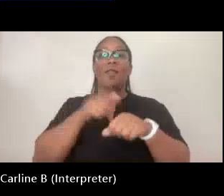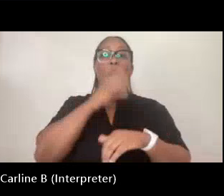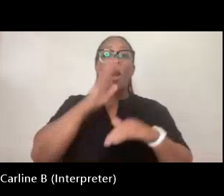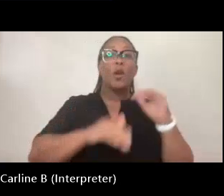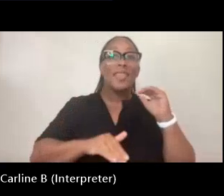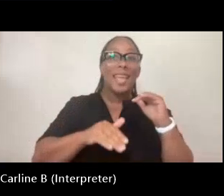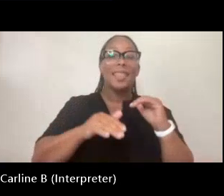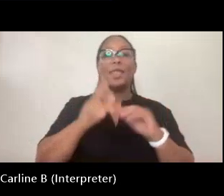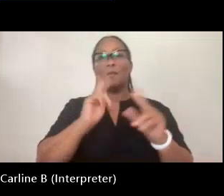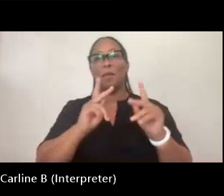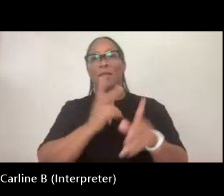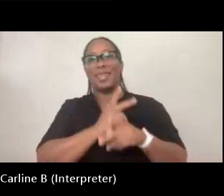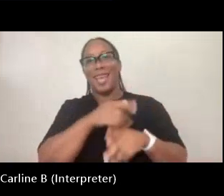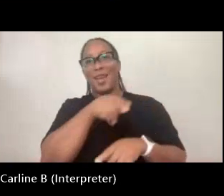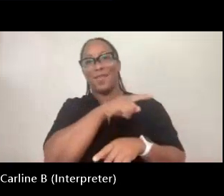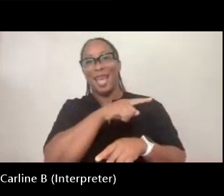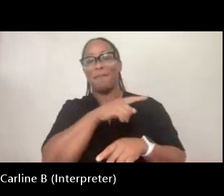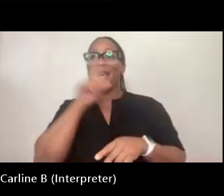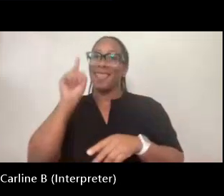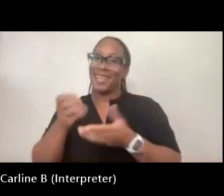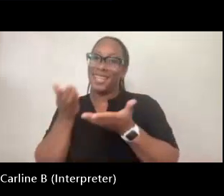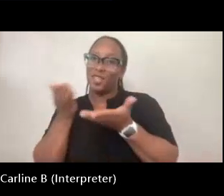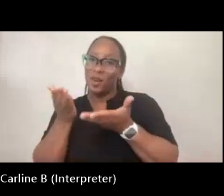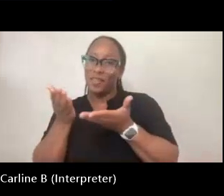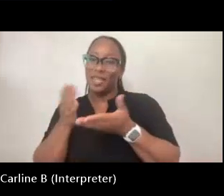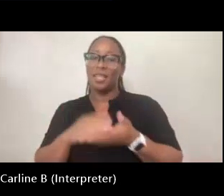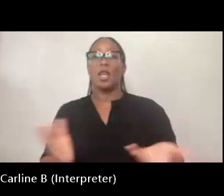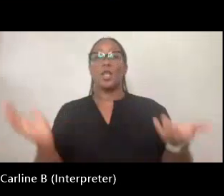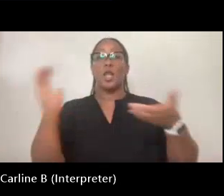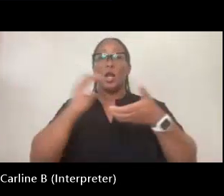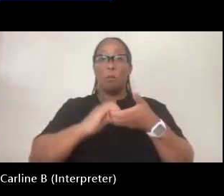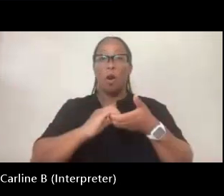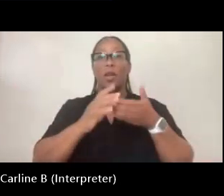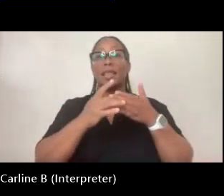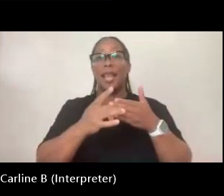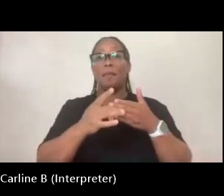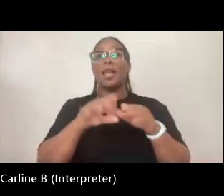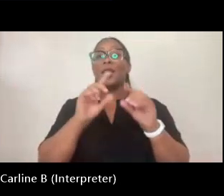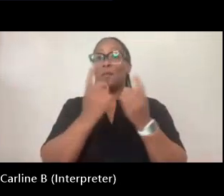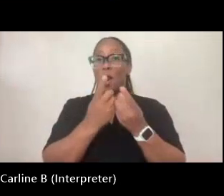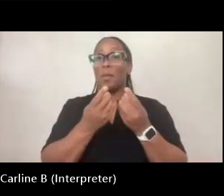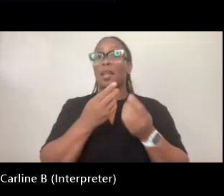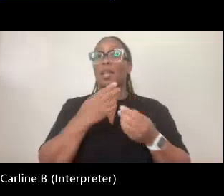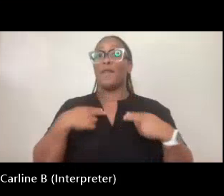And are in need of services, so they are partnering up, led by the Department of Human Services.